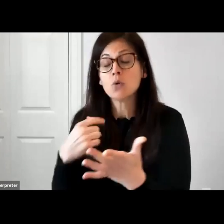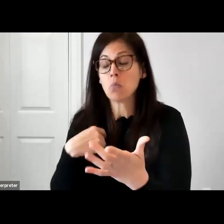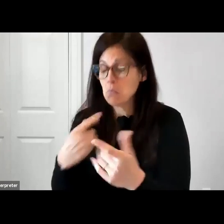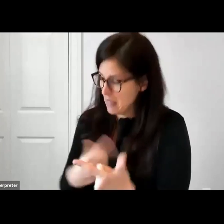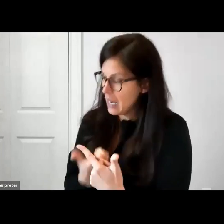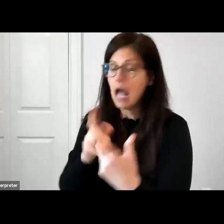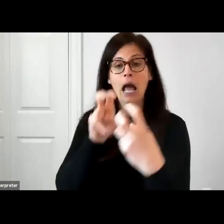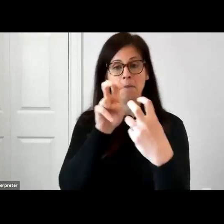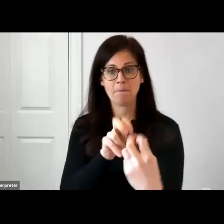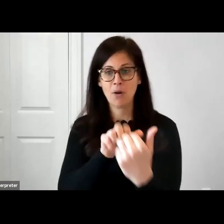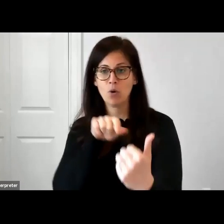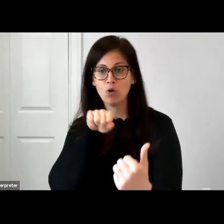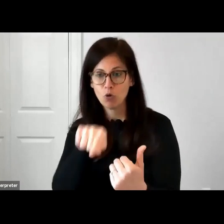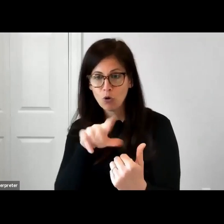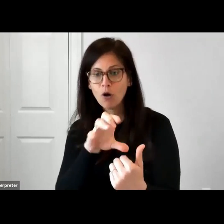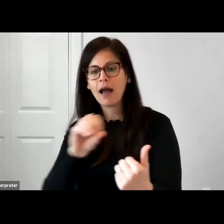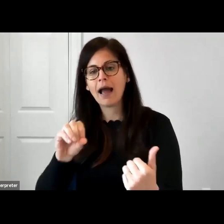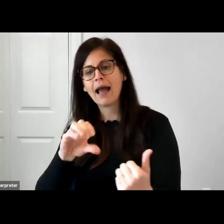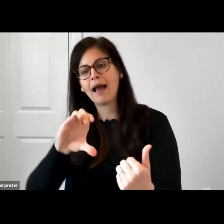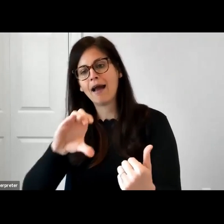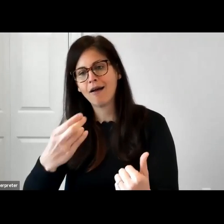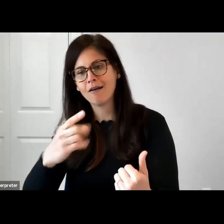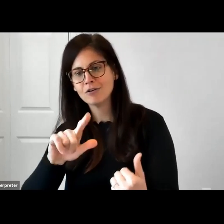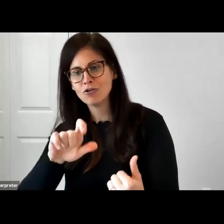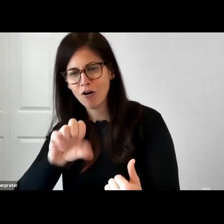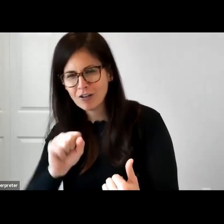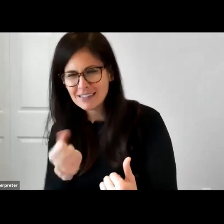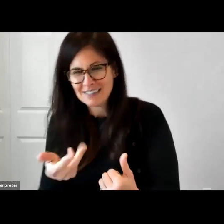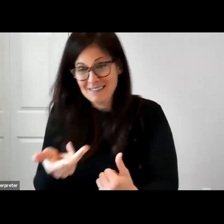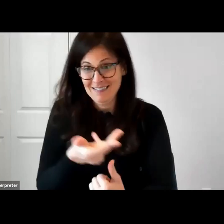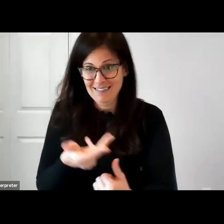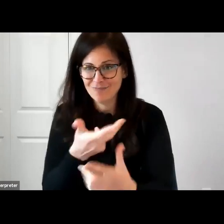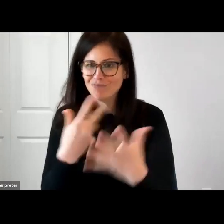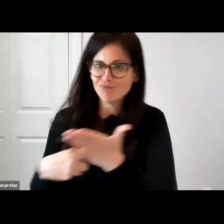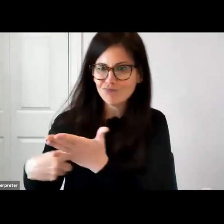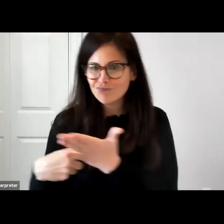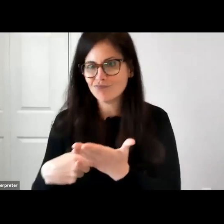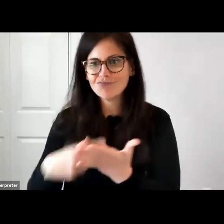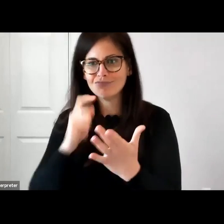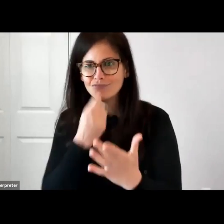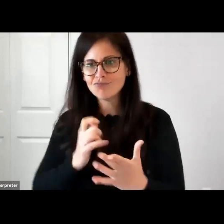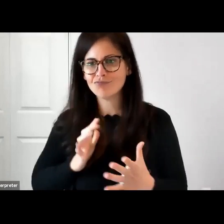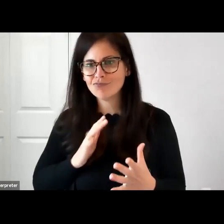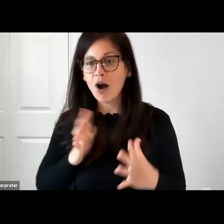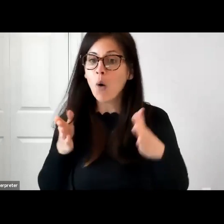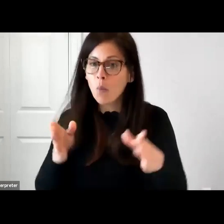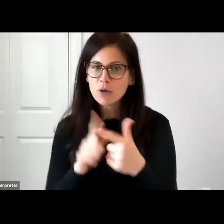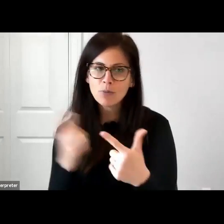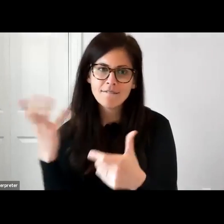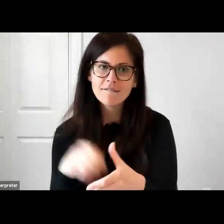And so, it was just such a cool thing and a cool way to get involve in this wonderful,